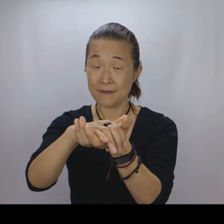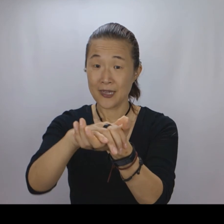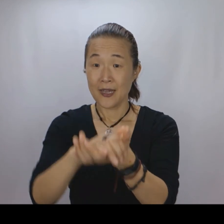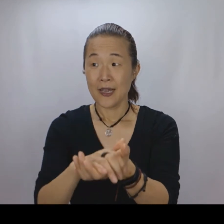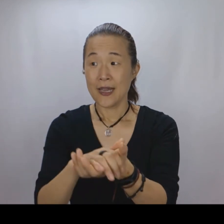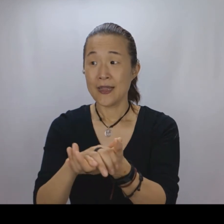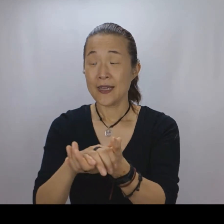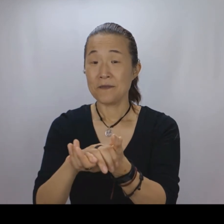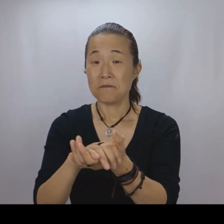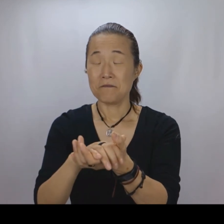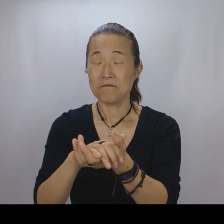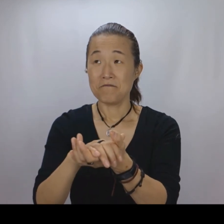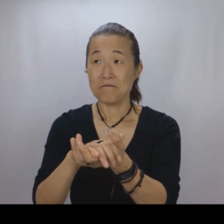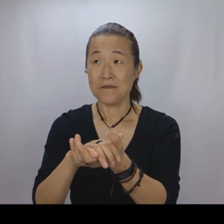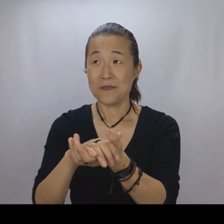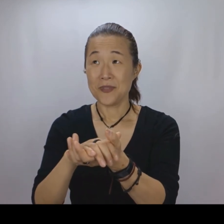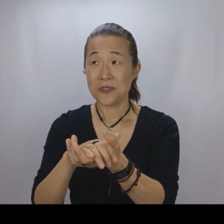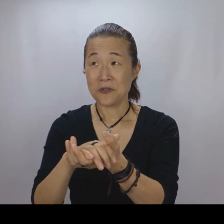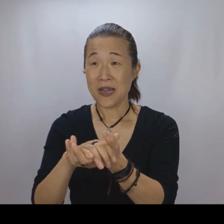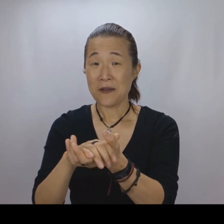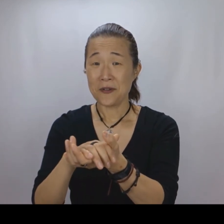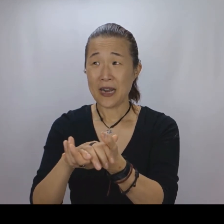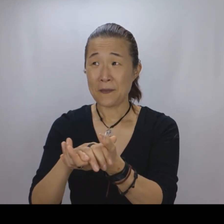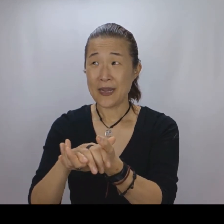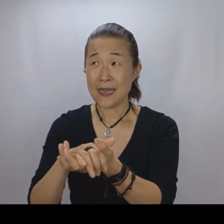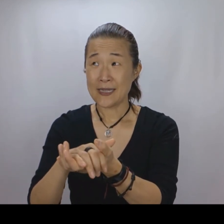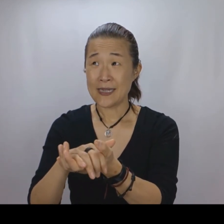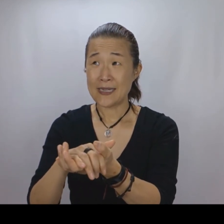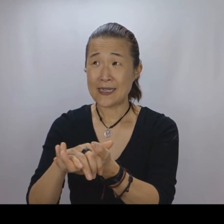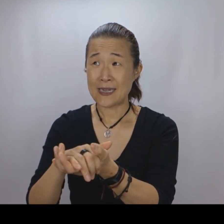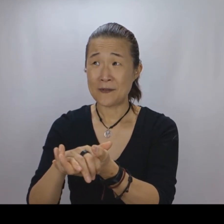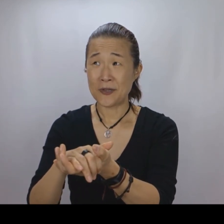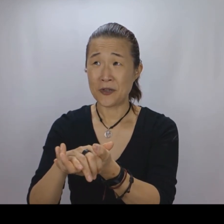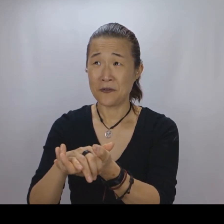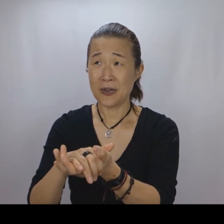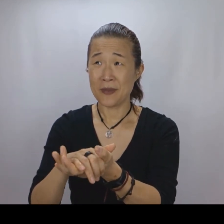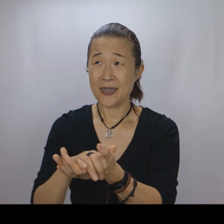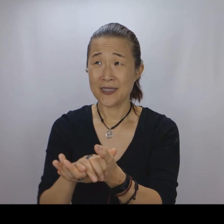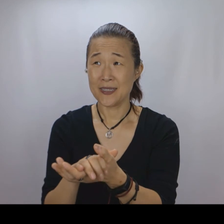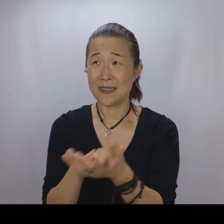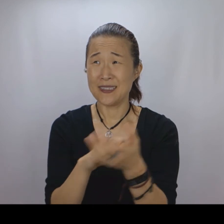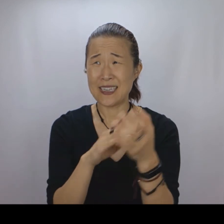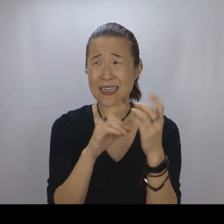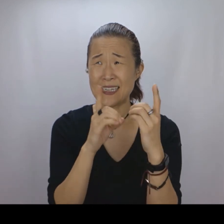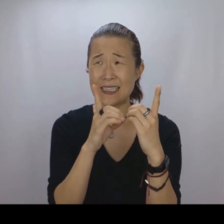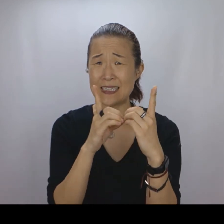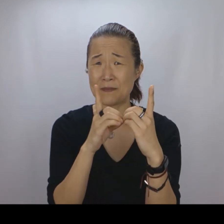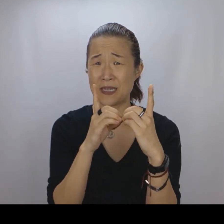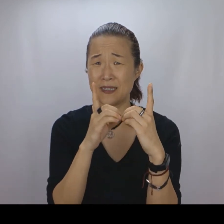And then if you don't have your happy ending, we go right back to dating,